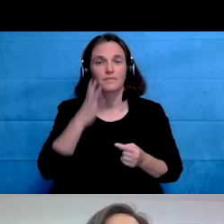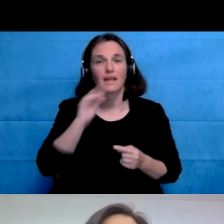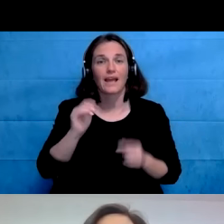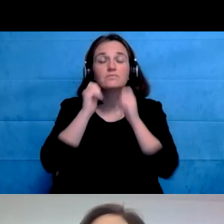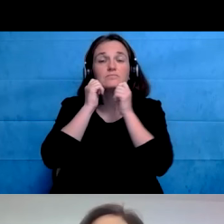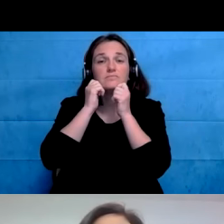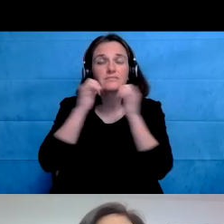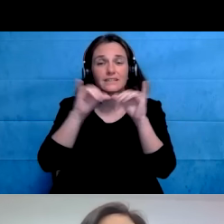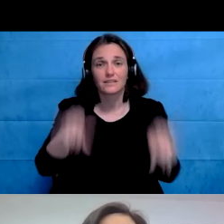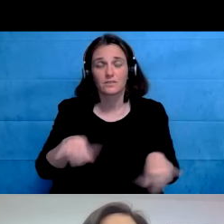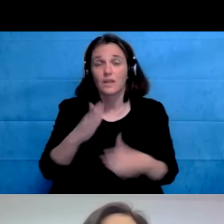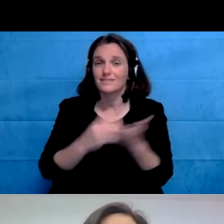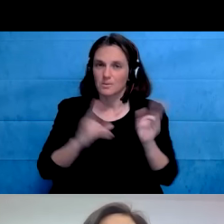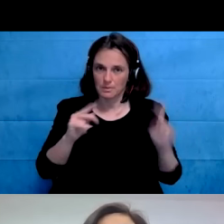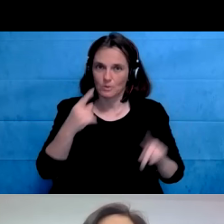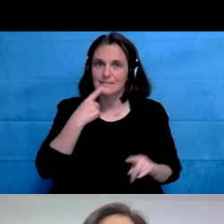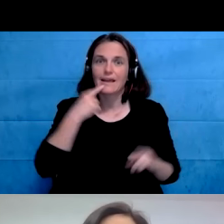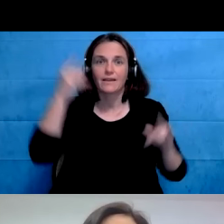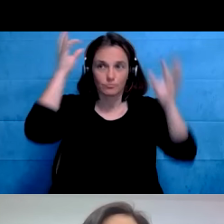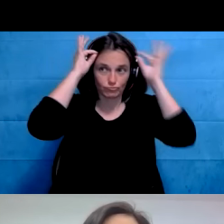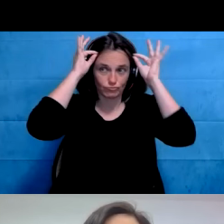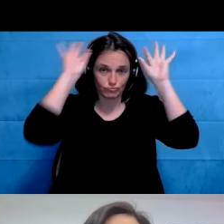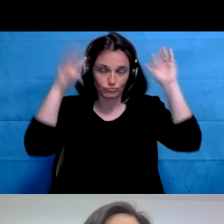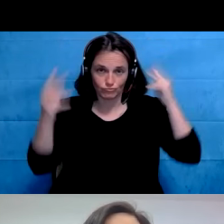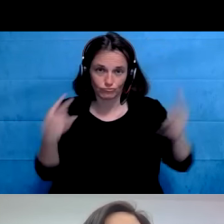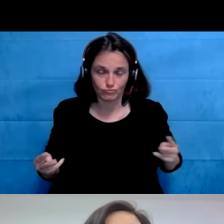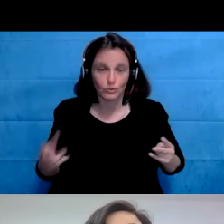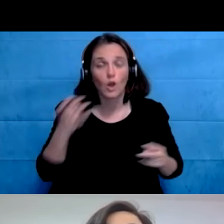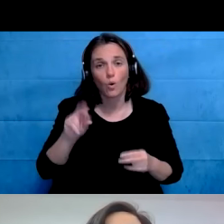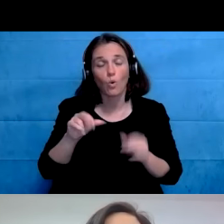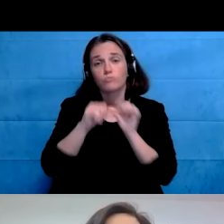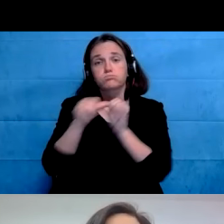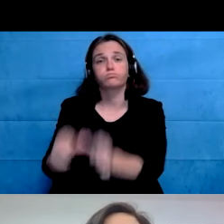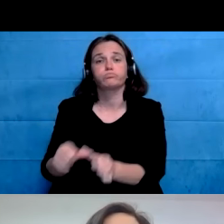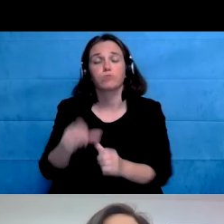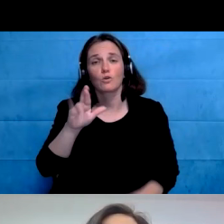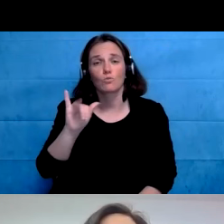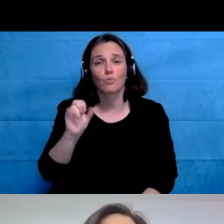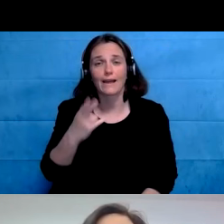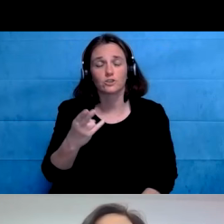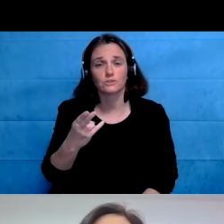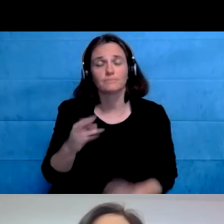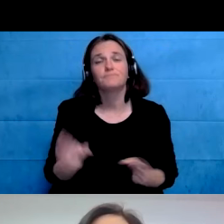some people are reporting hair loss and a long lasting rash. In the renal system, it can cause an acute kidney injury